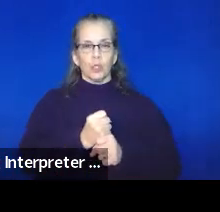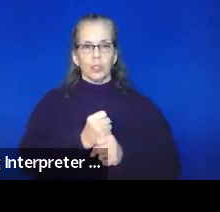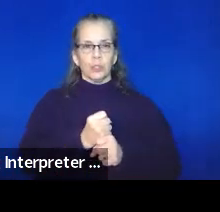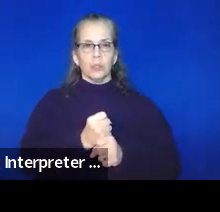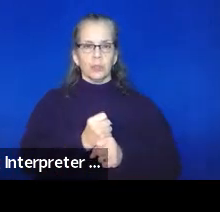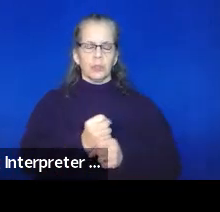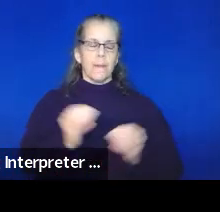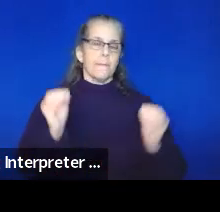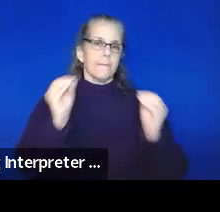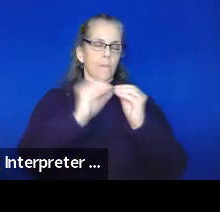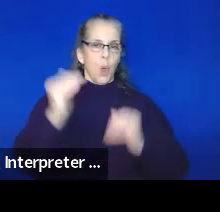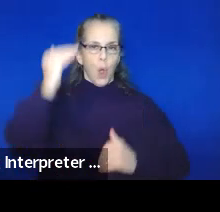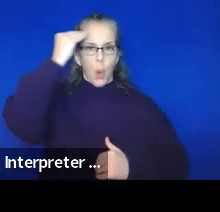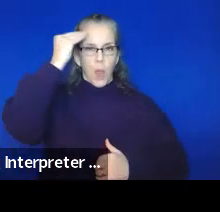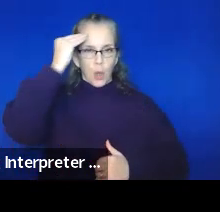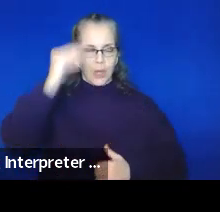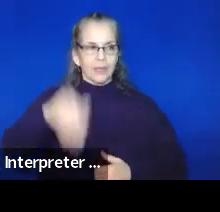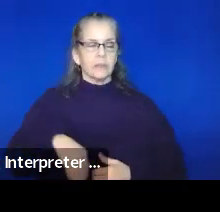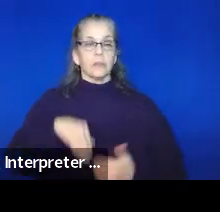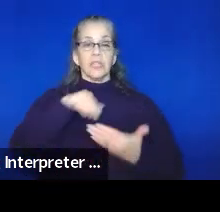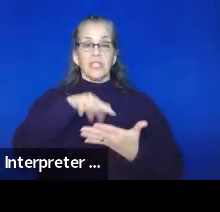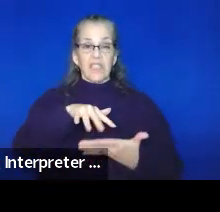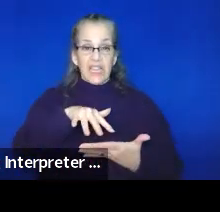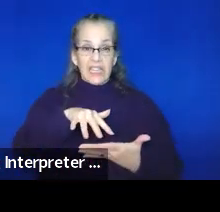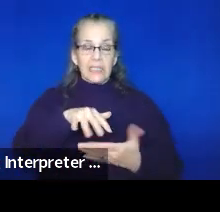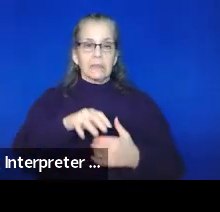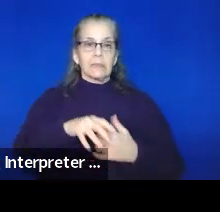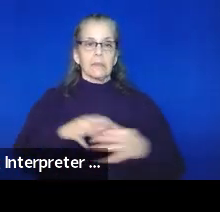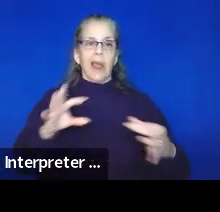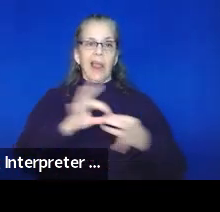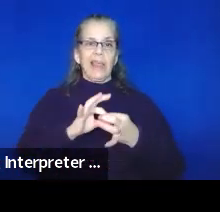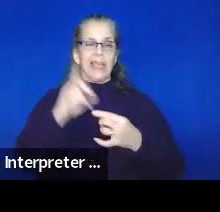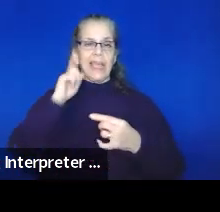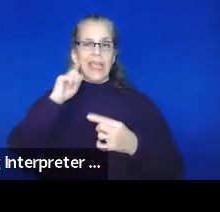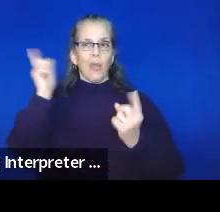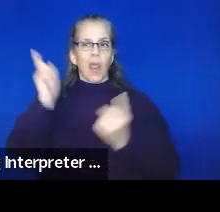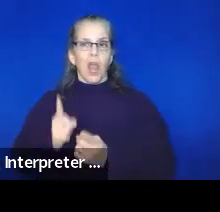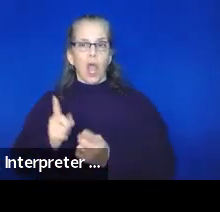studies and publications linking hearing loss with cognitive decline.